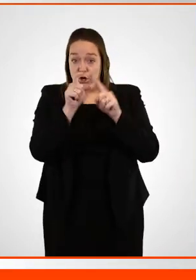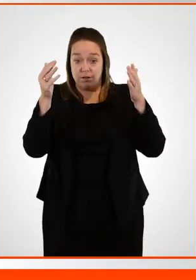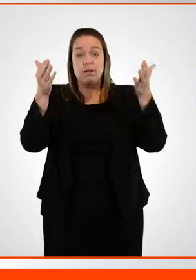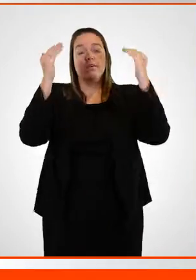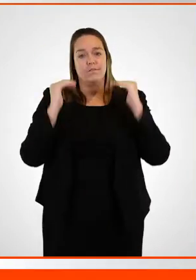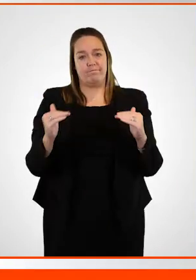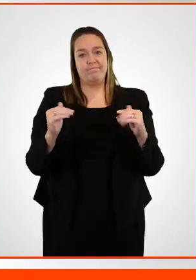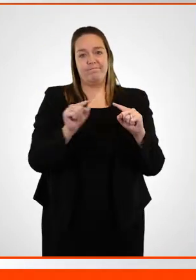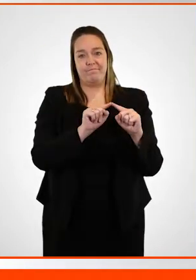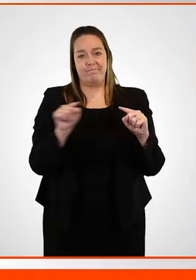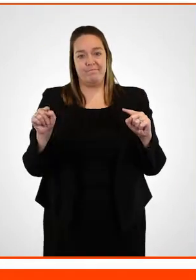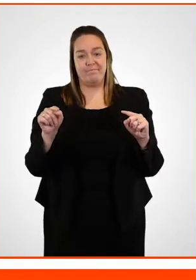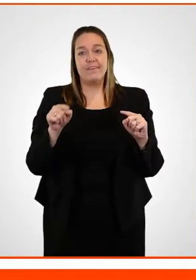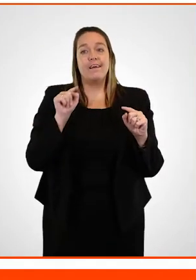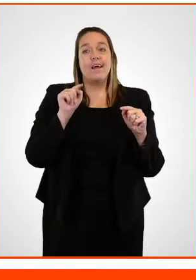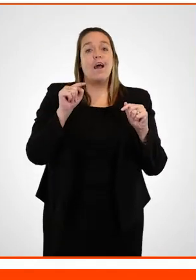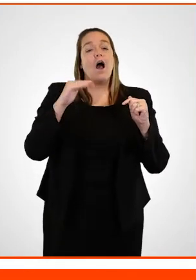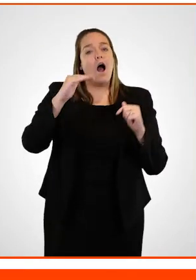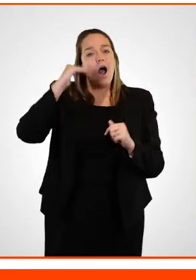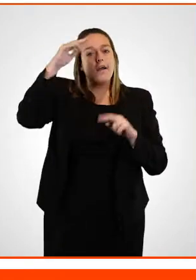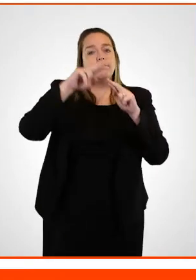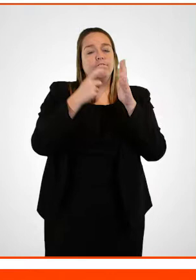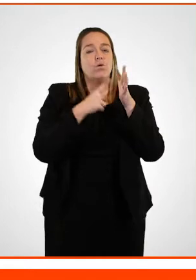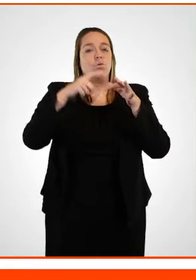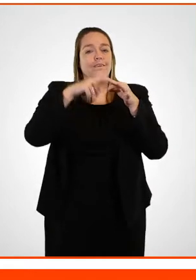to what we see here as these high-frequency nouns